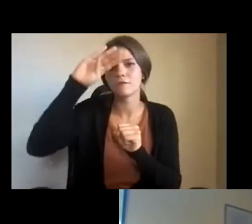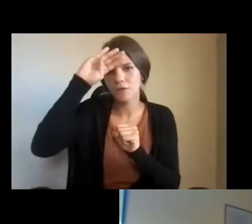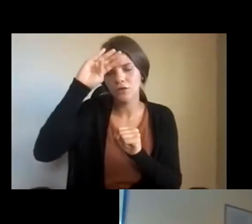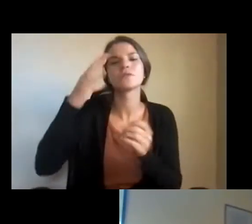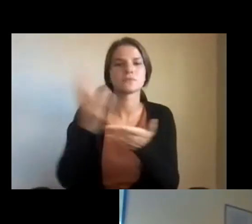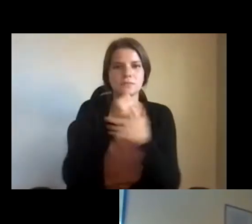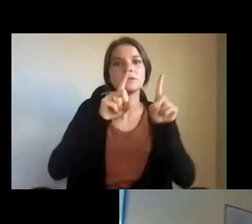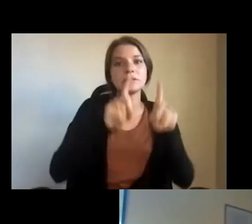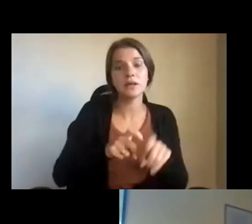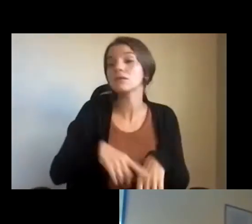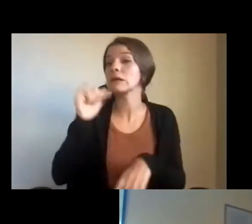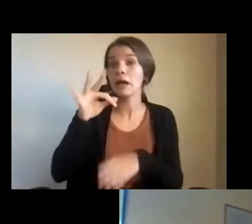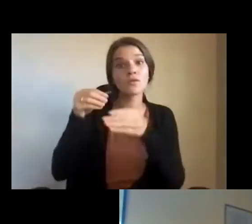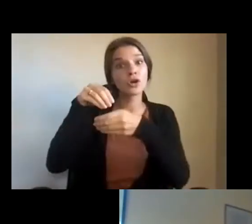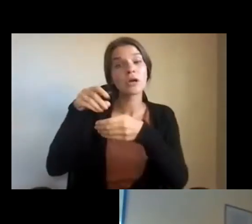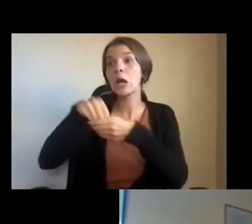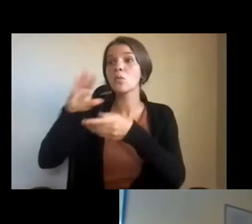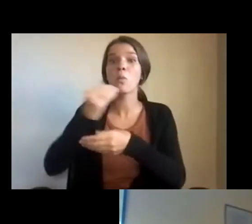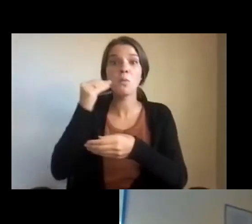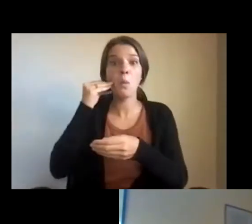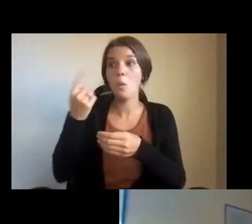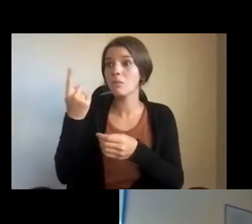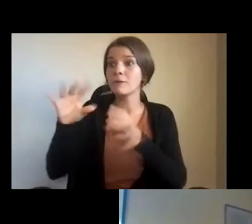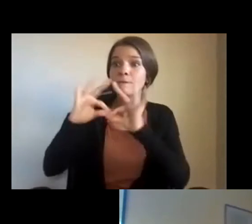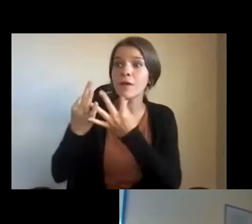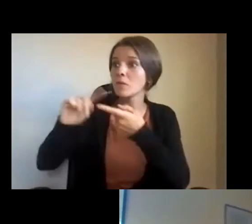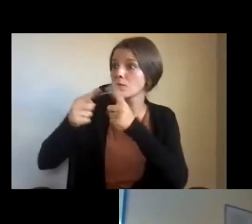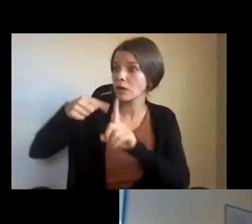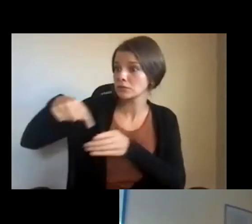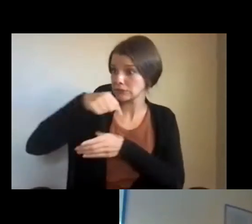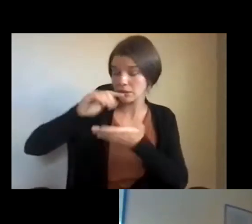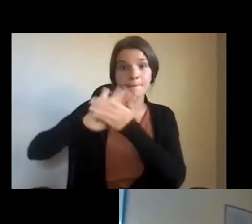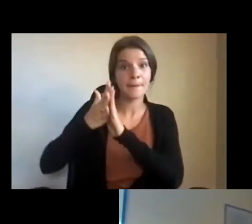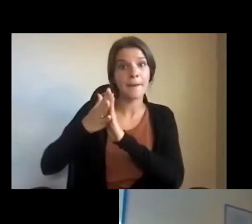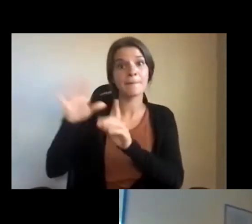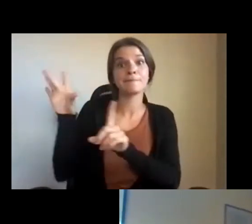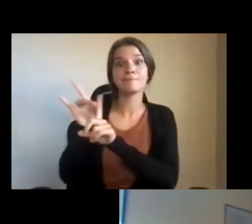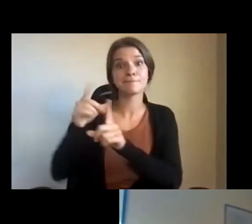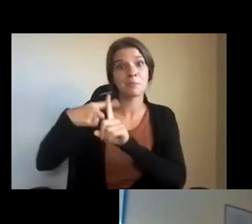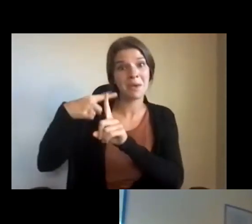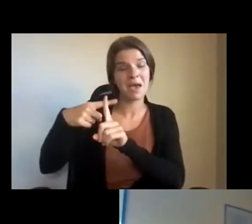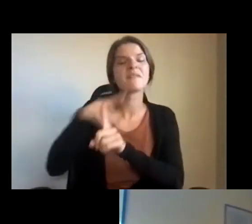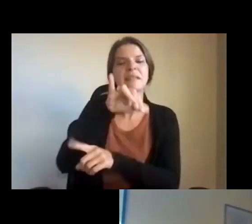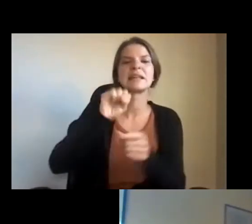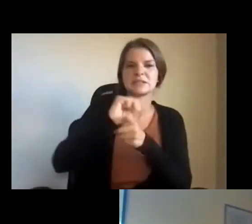in your household becomes infected, that might also be a situation where you might want to get tested